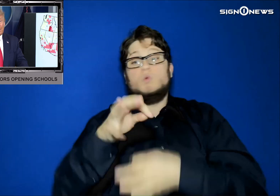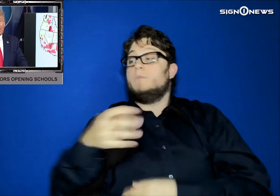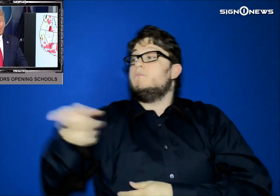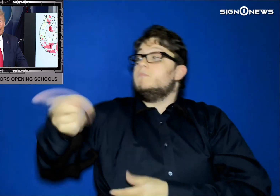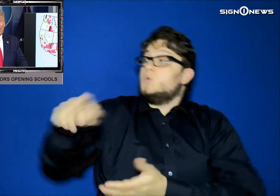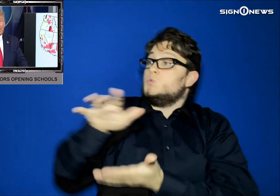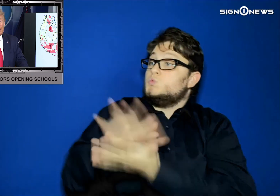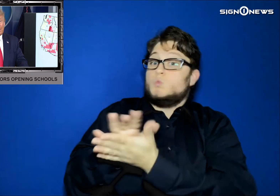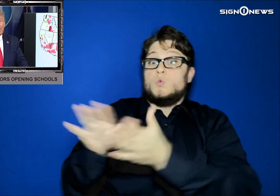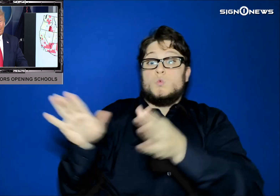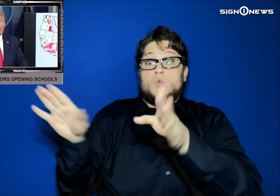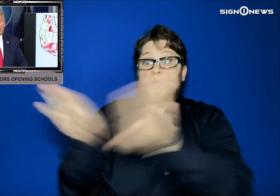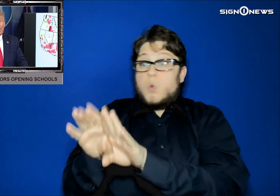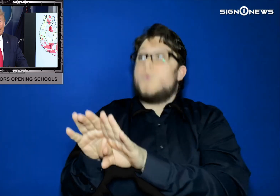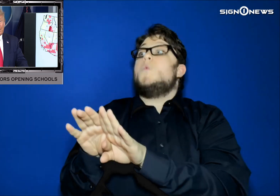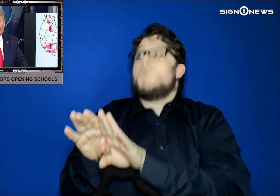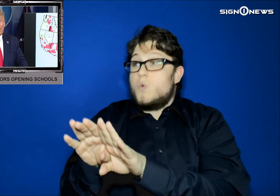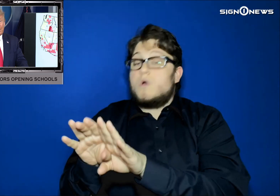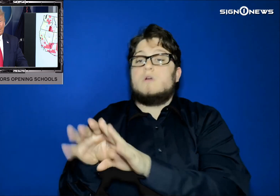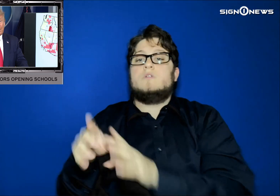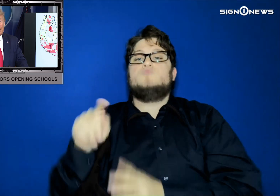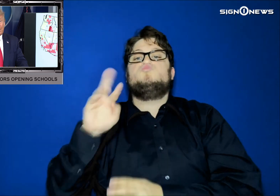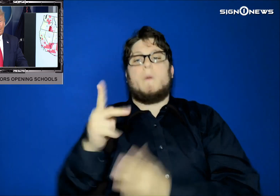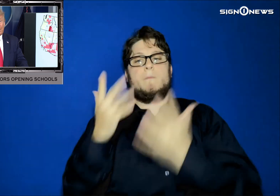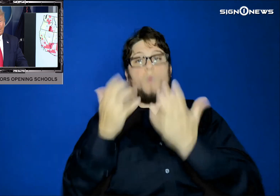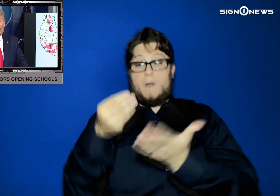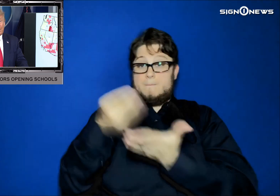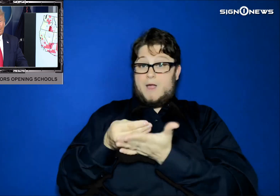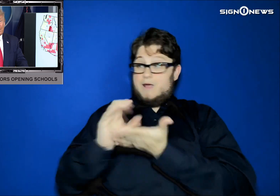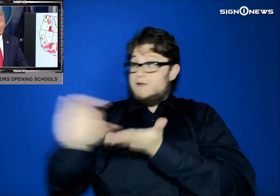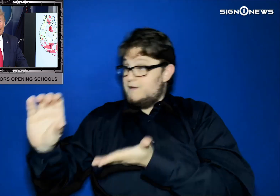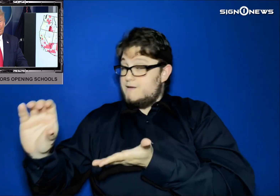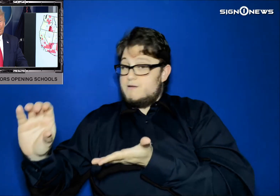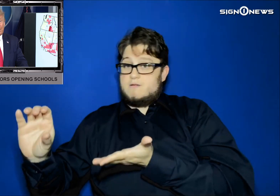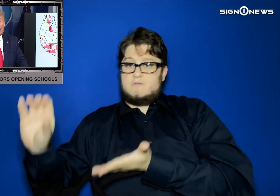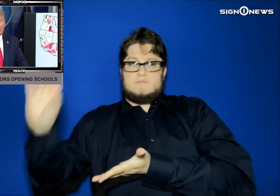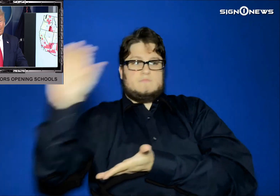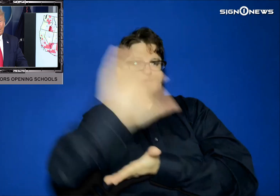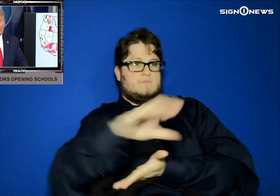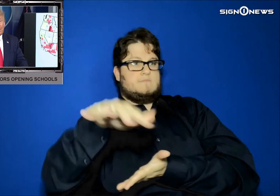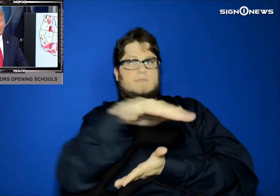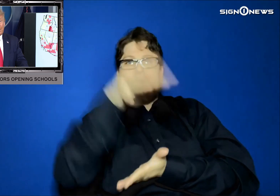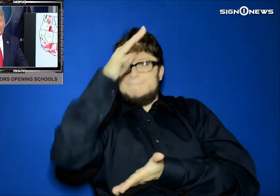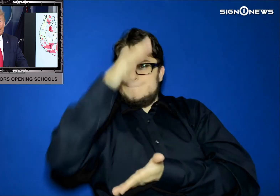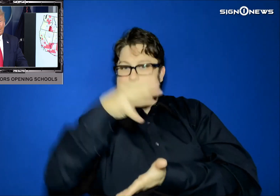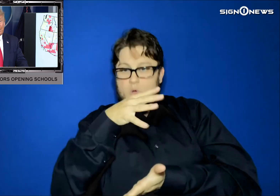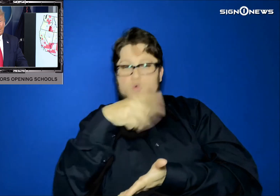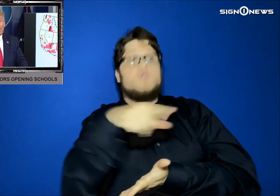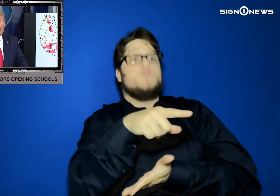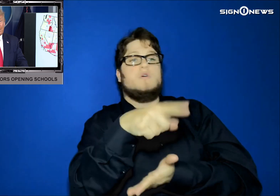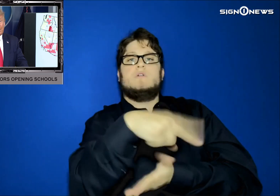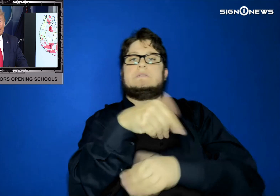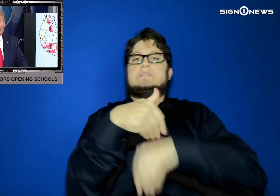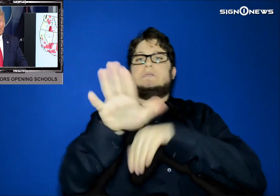Instead in the districts that remain closed, he wants the money to go to the parents so